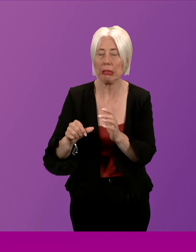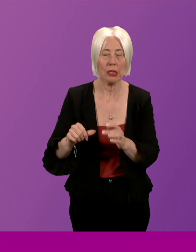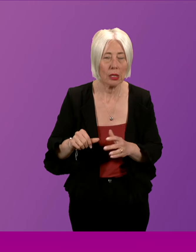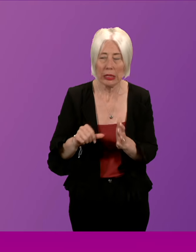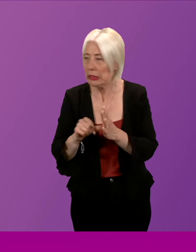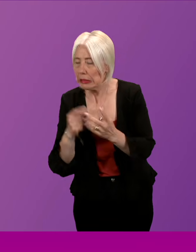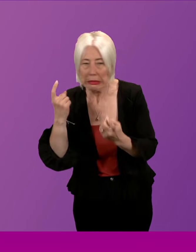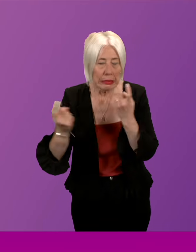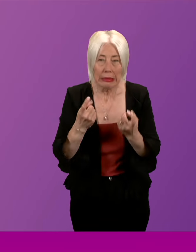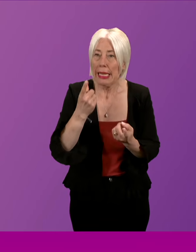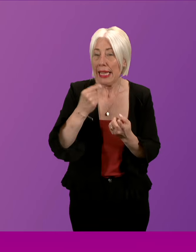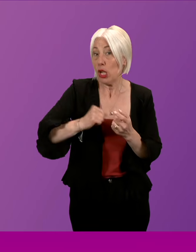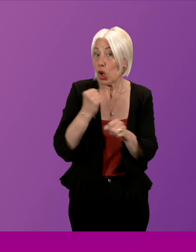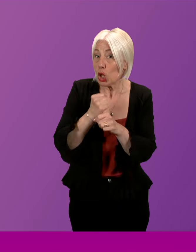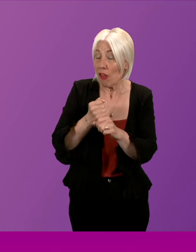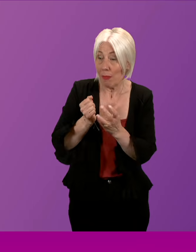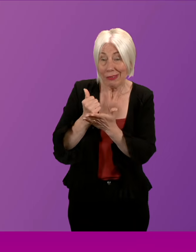for the Scottish Government to intervene, I want to make sure that such support is